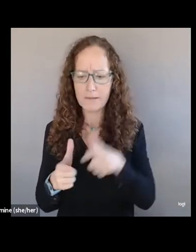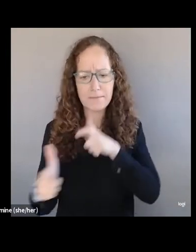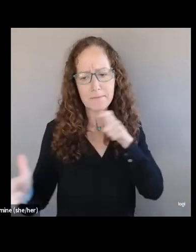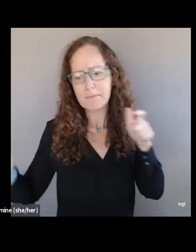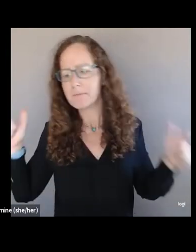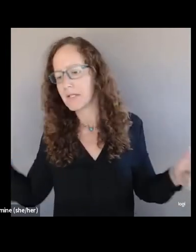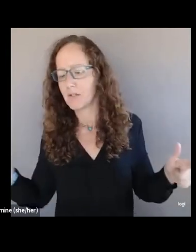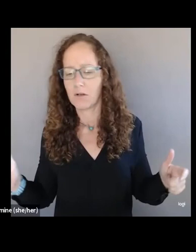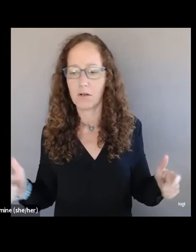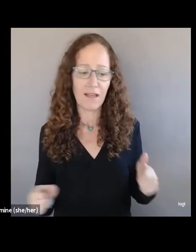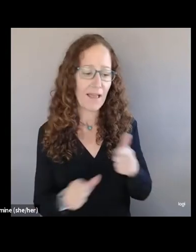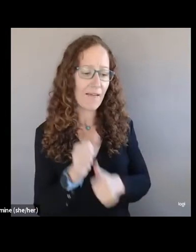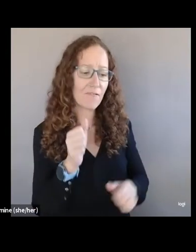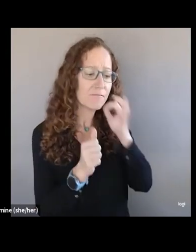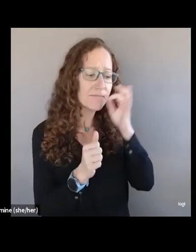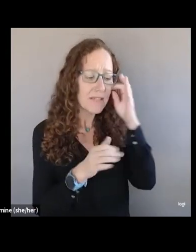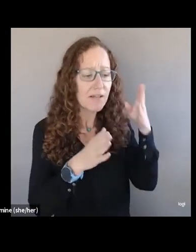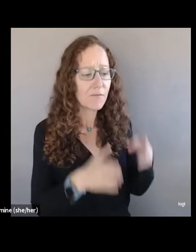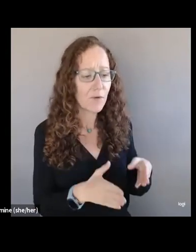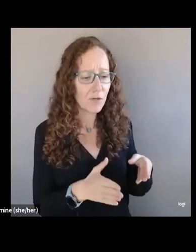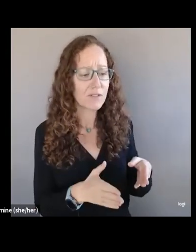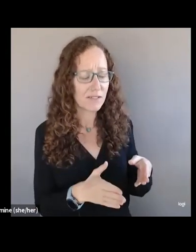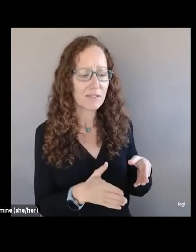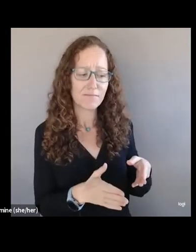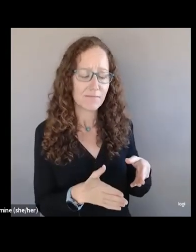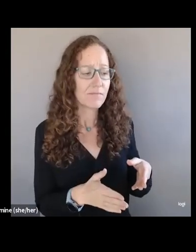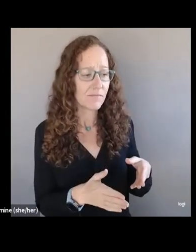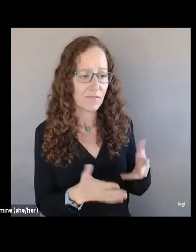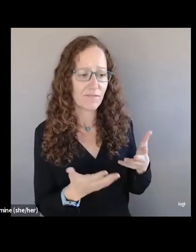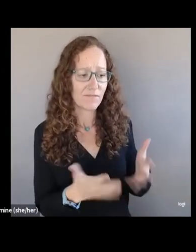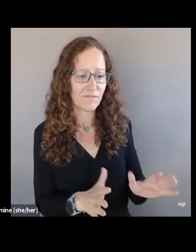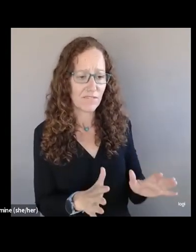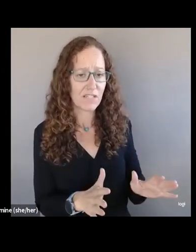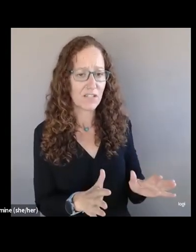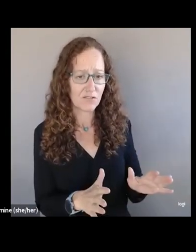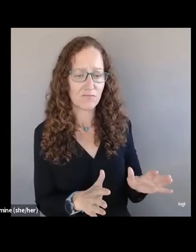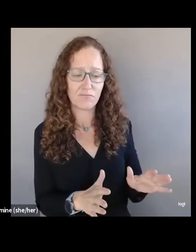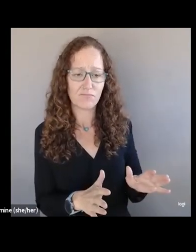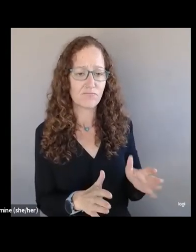asked, after they have already invited uninvited guests, and